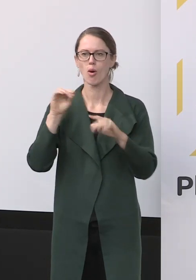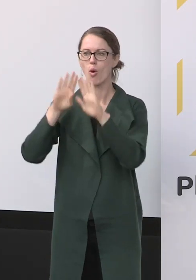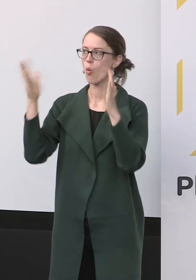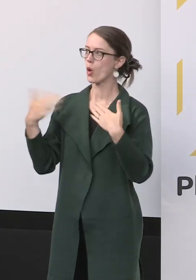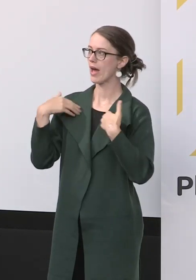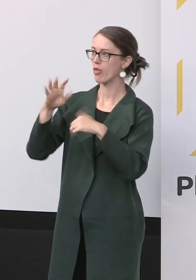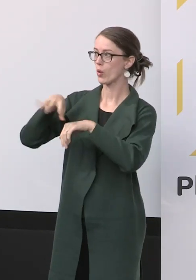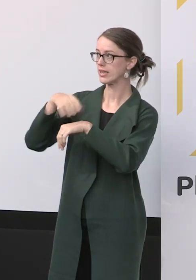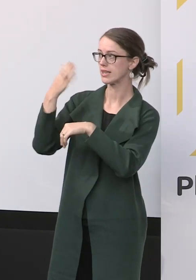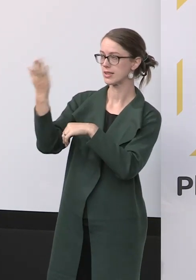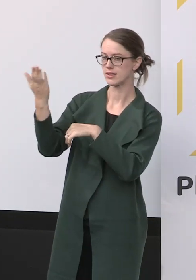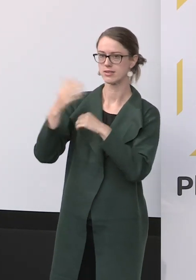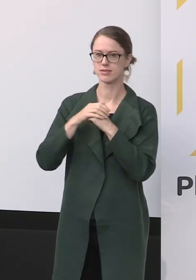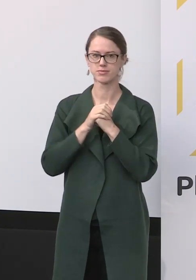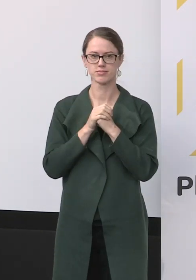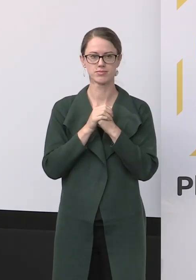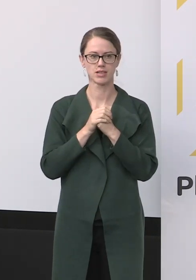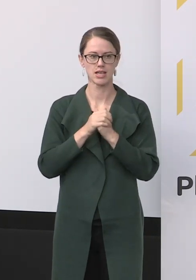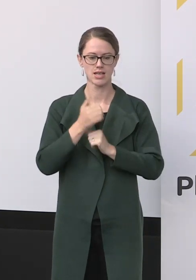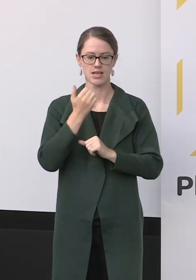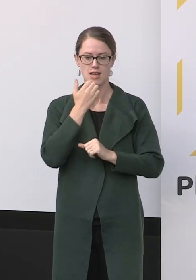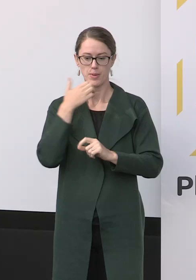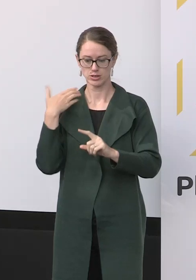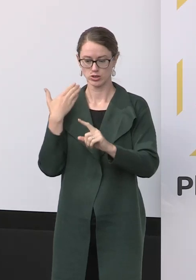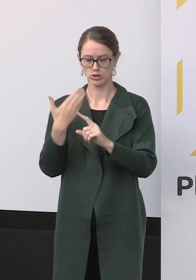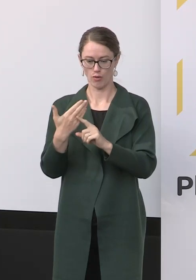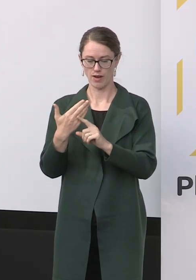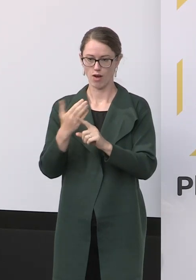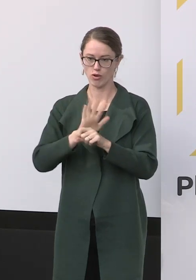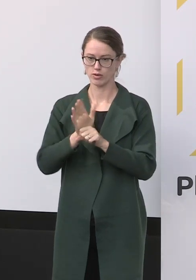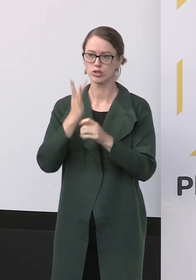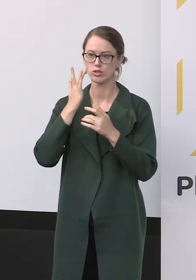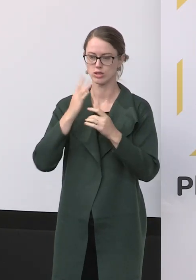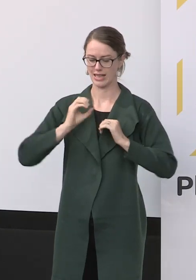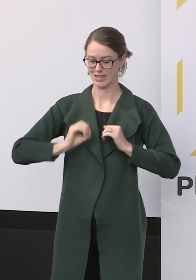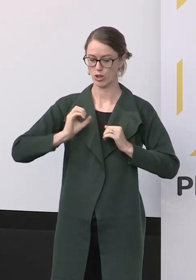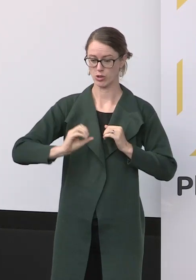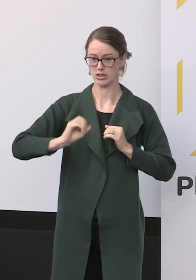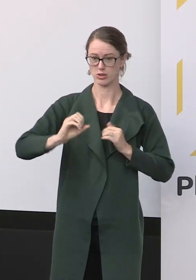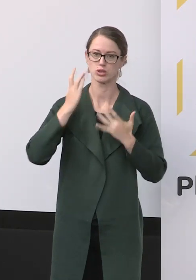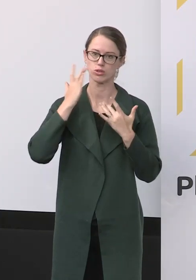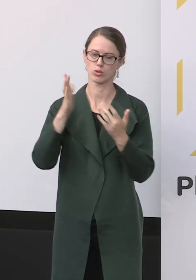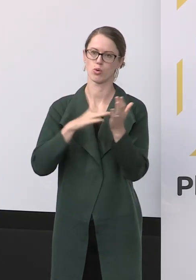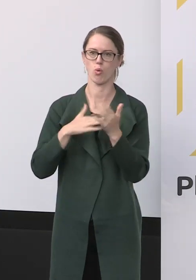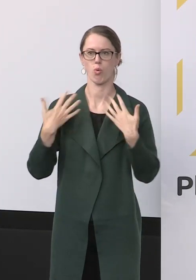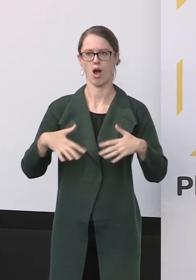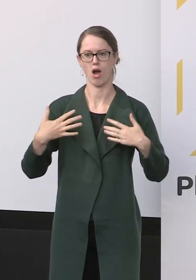they've been. Just finally, some comments from the World Health Organization. Our